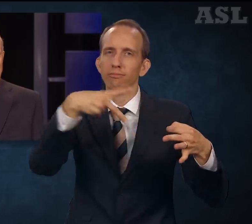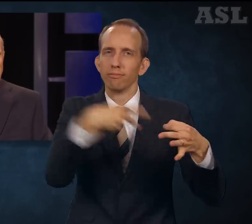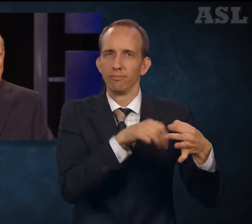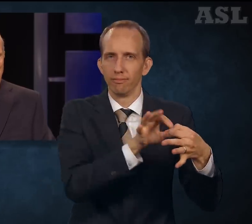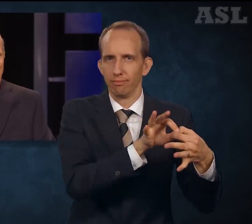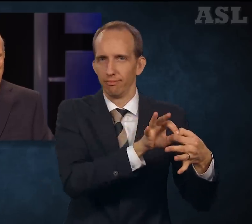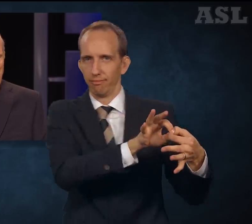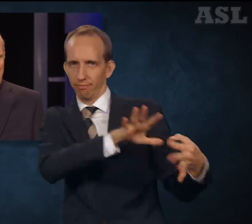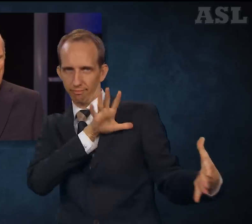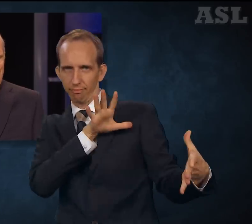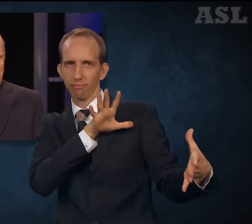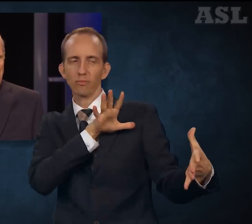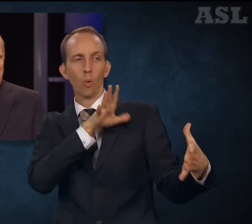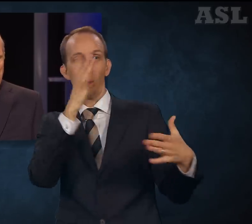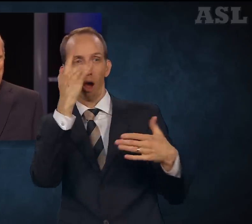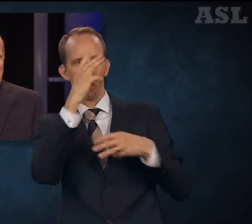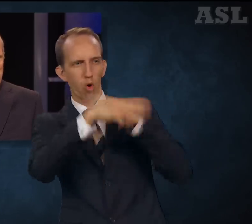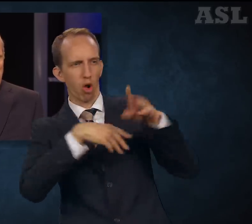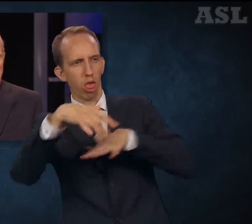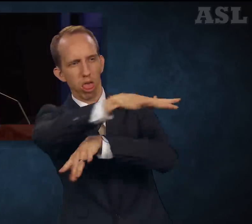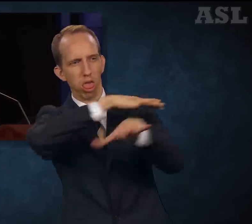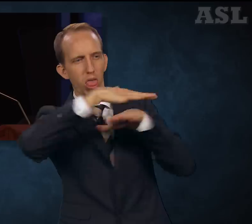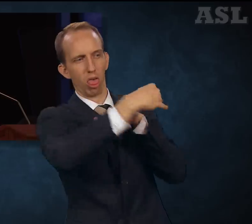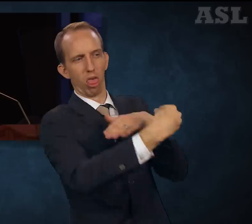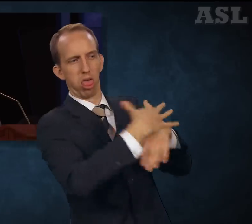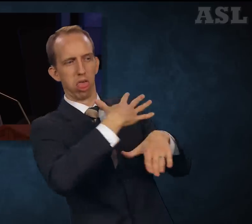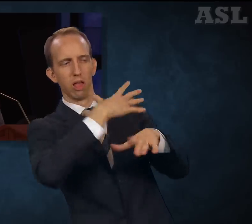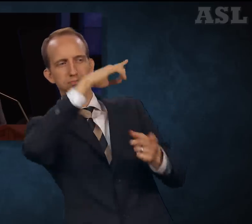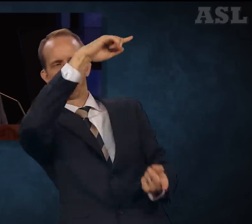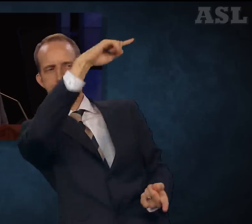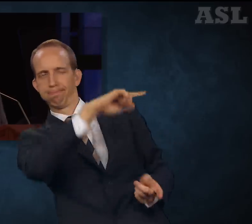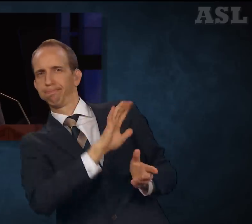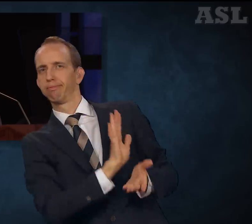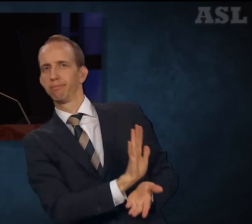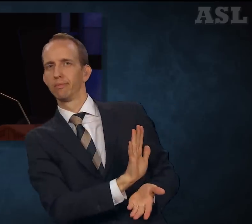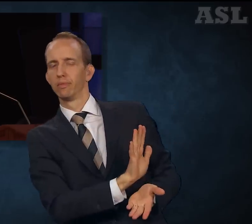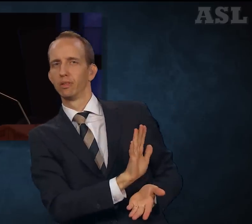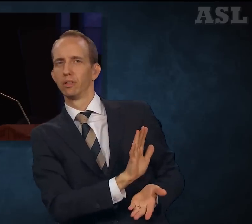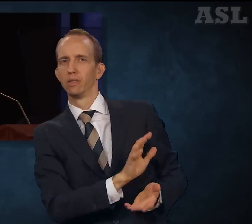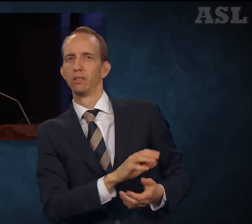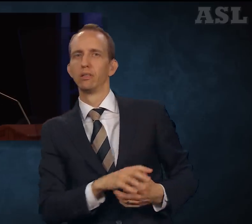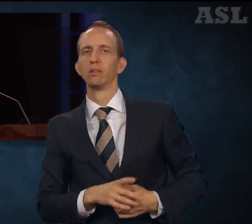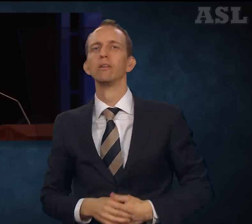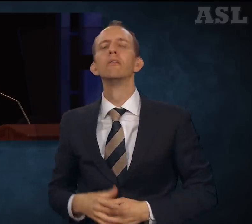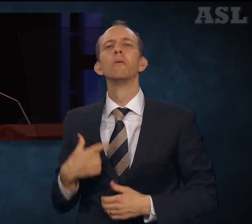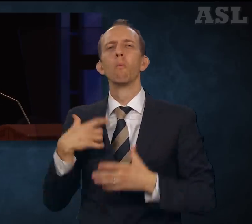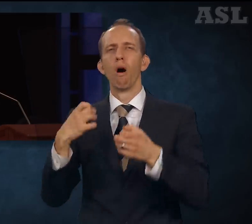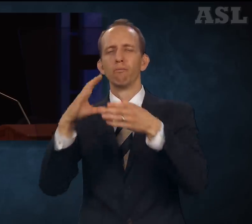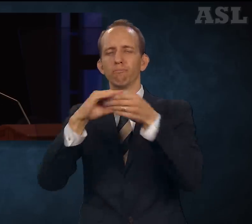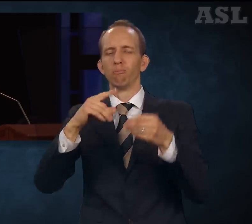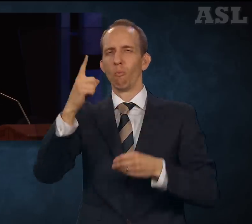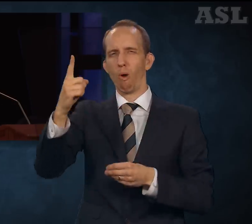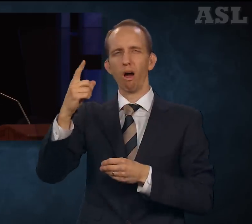ORDER TO DECREASE ITS WORLDLY